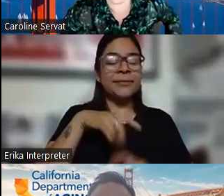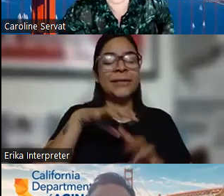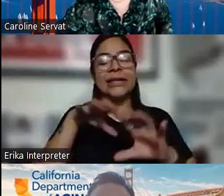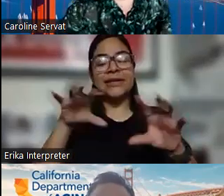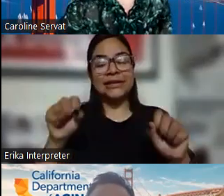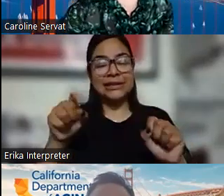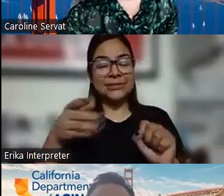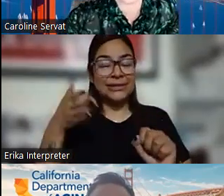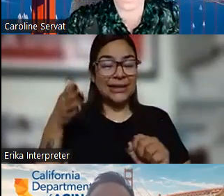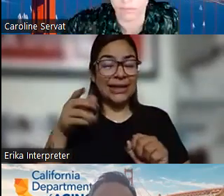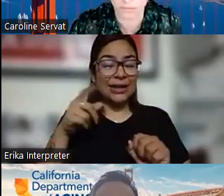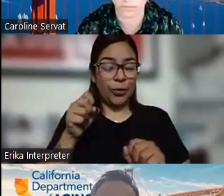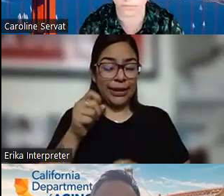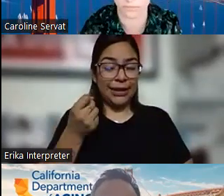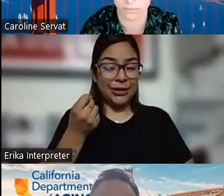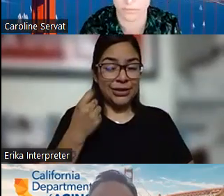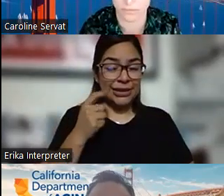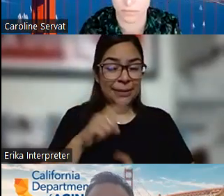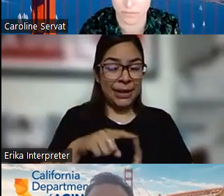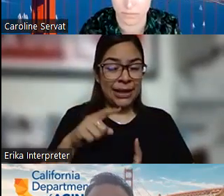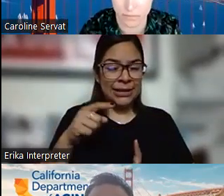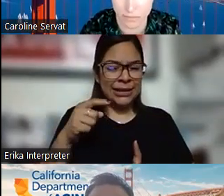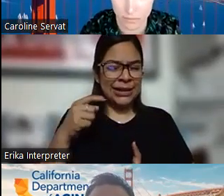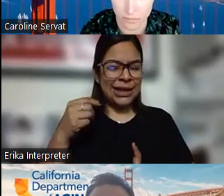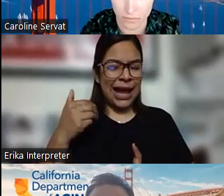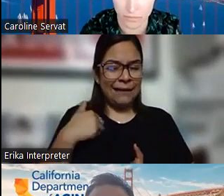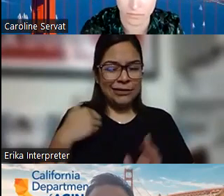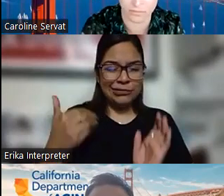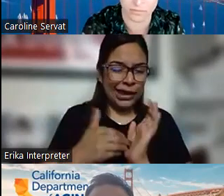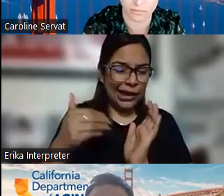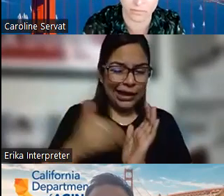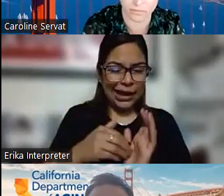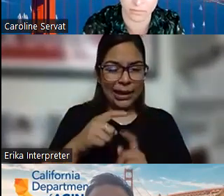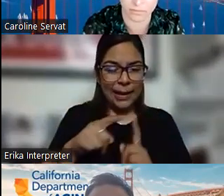the service providers but one of the problems with creating an assessment like that the needs of the